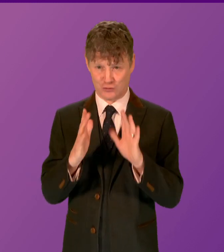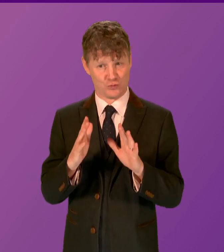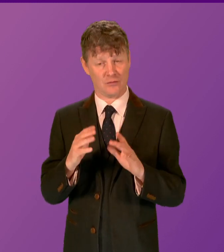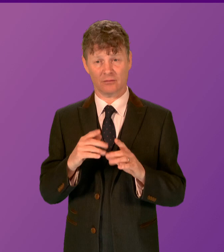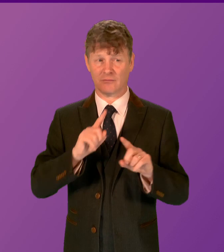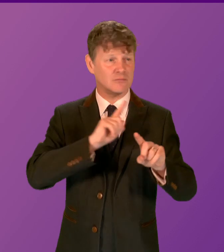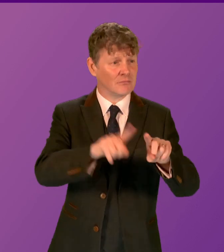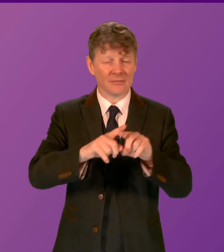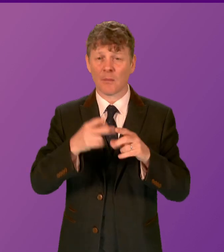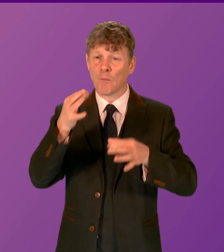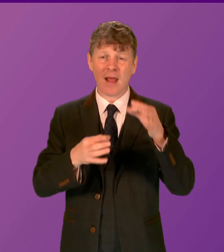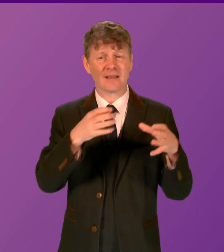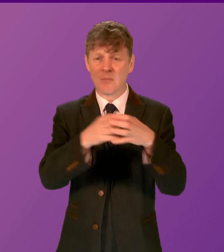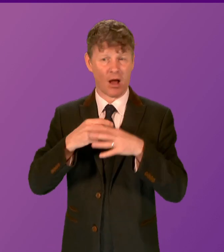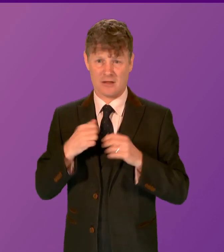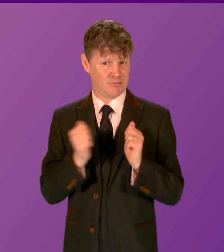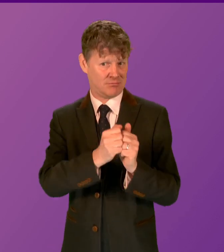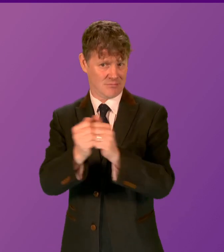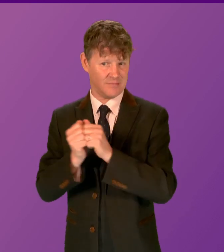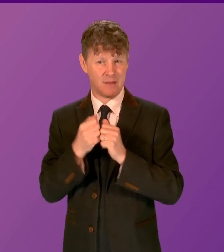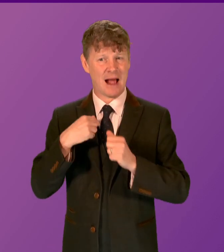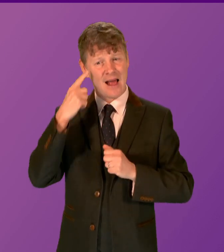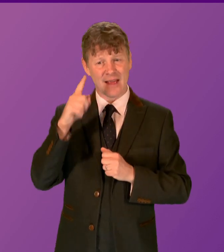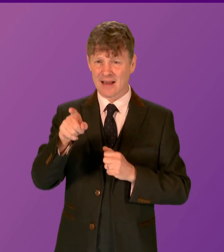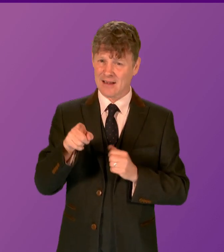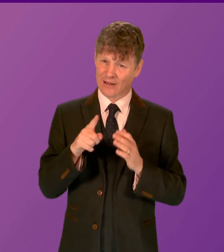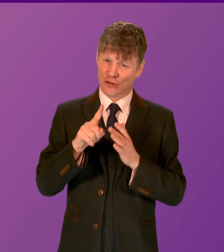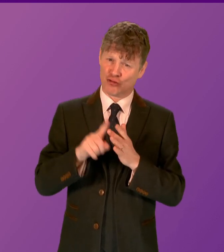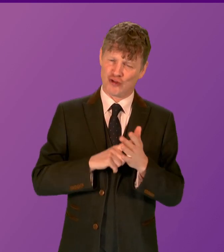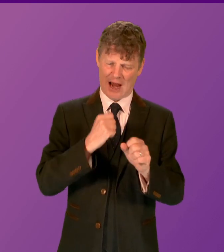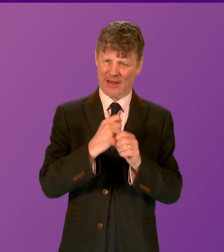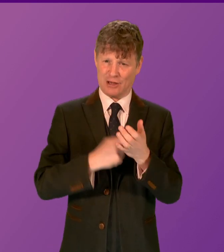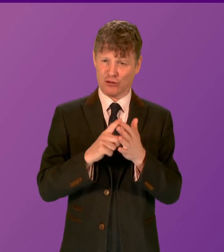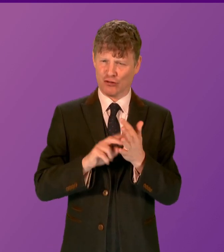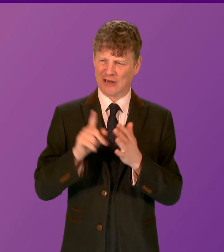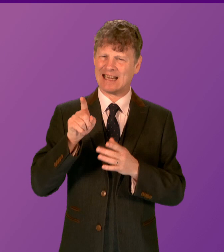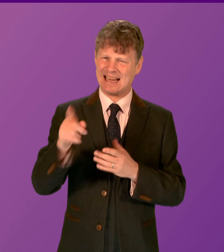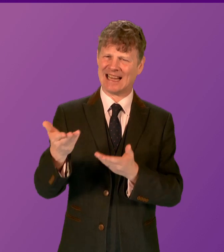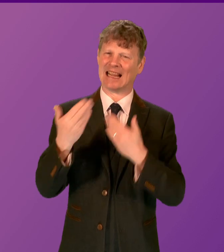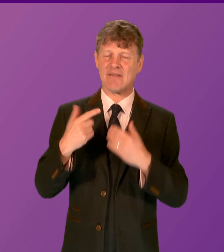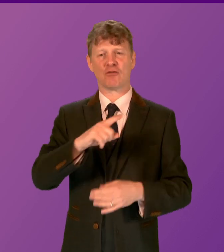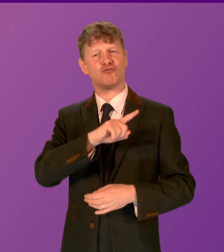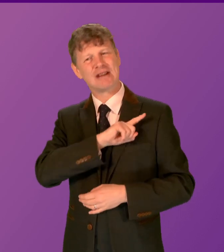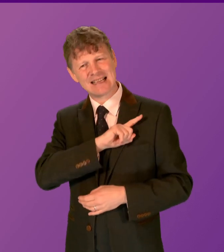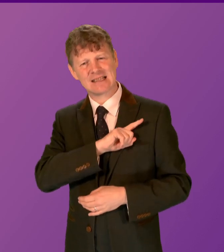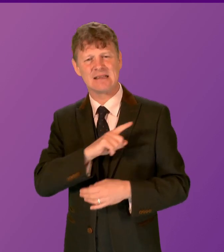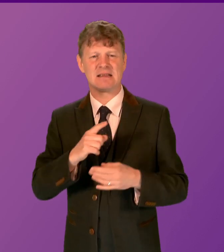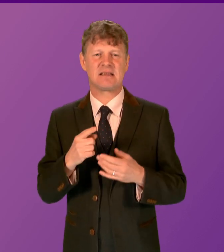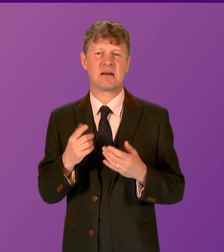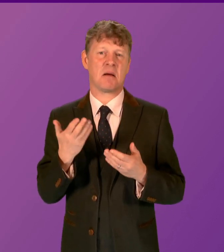Many of the reasons that Jamie Greene gives for the fact that we might see deferrals or,